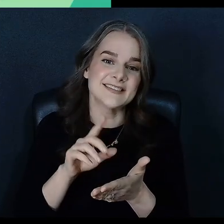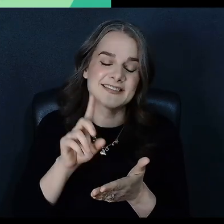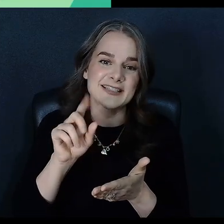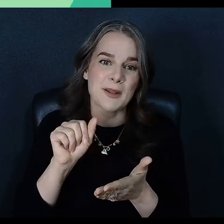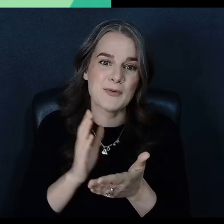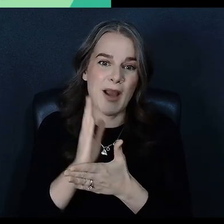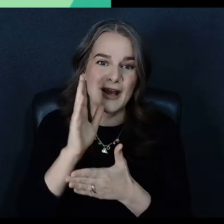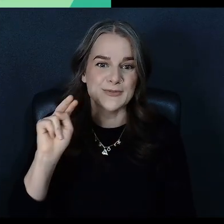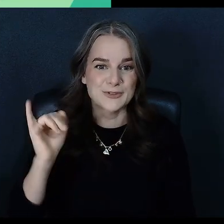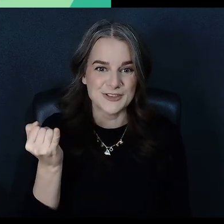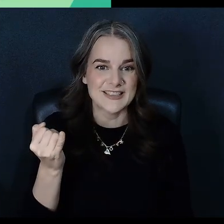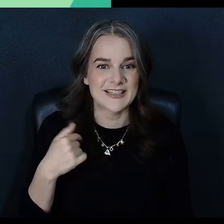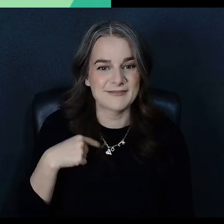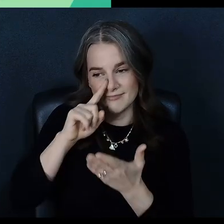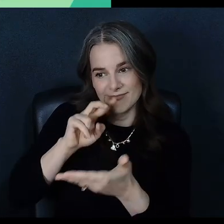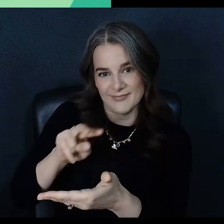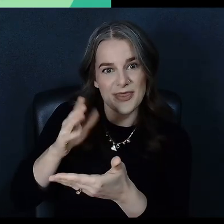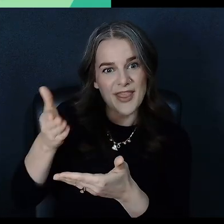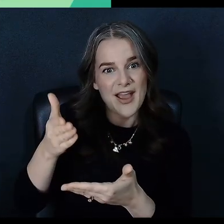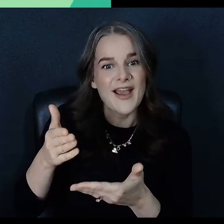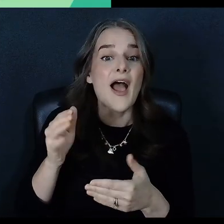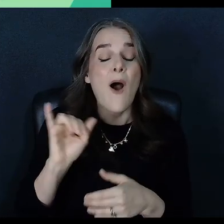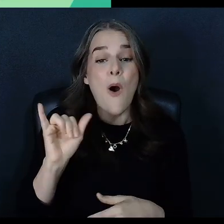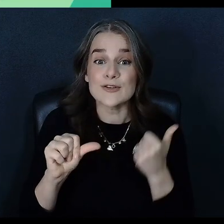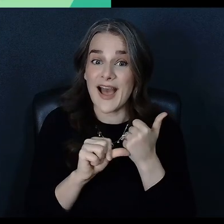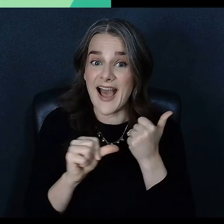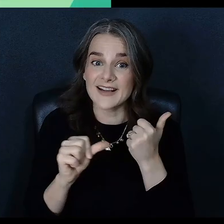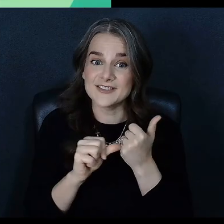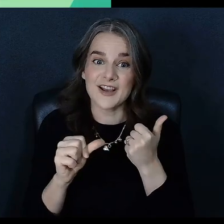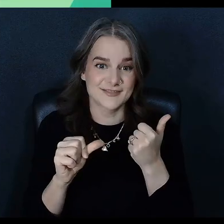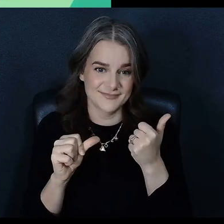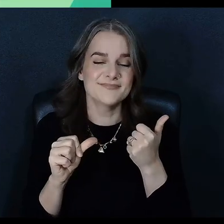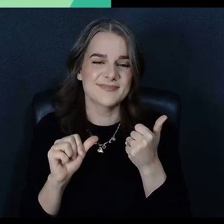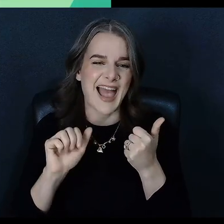I'm also an adjunct professor at a college here in New Jersey. And then I was lucky enough to author